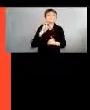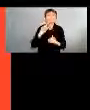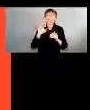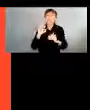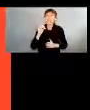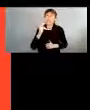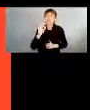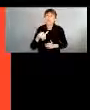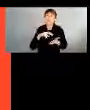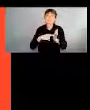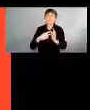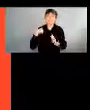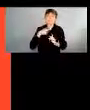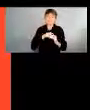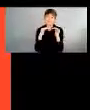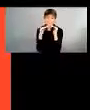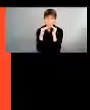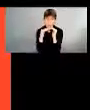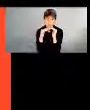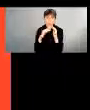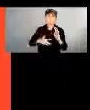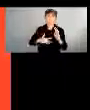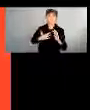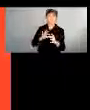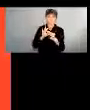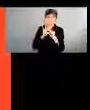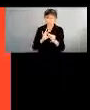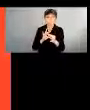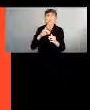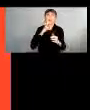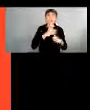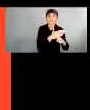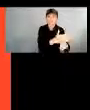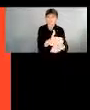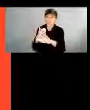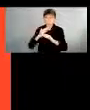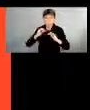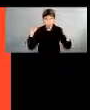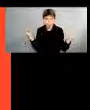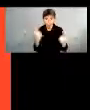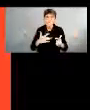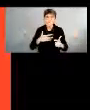shared authority for all people present and is often contrasted with equality in which